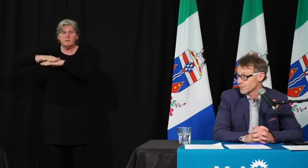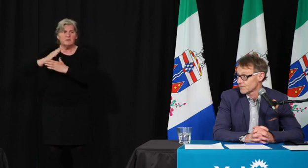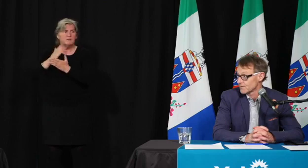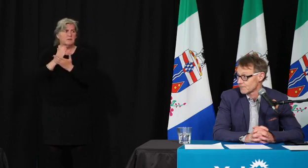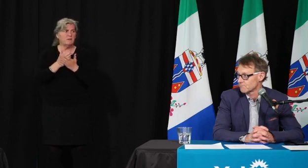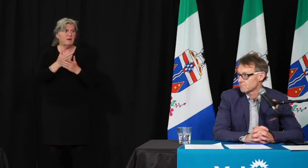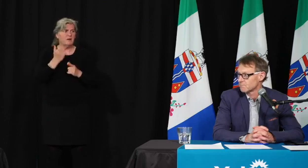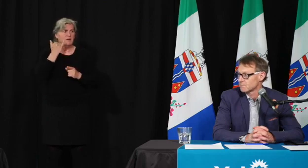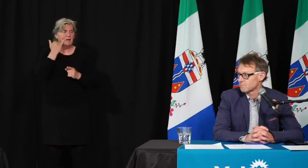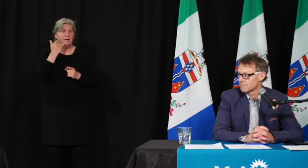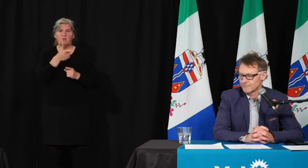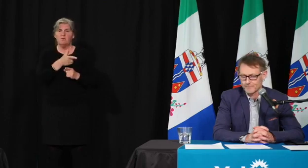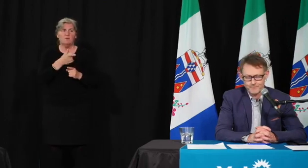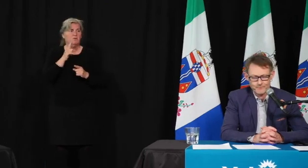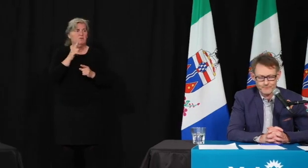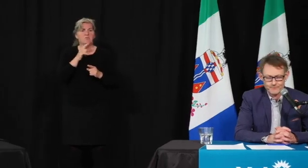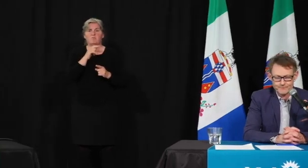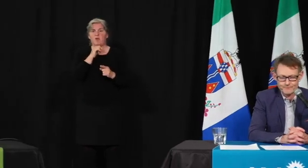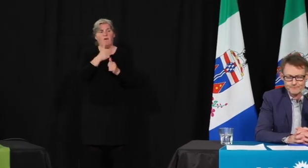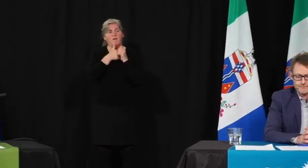violating that charter right in